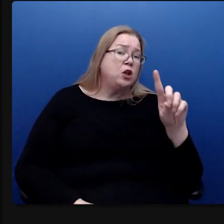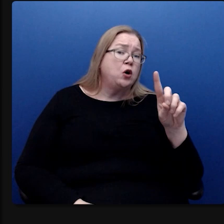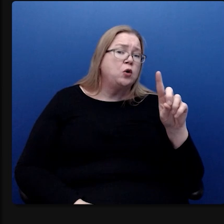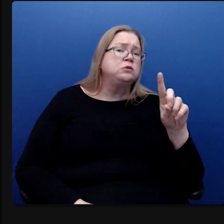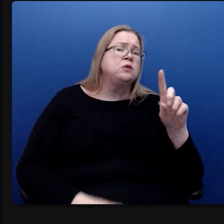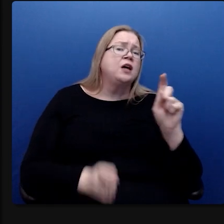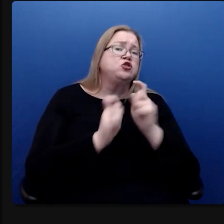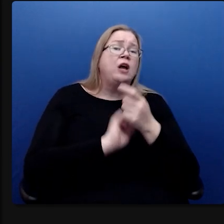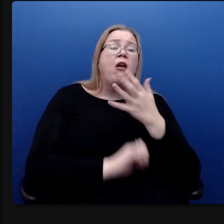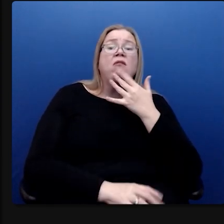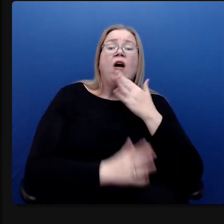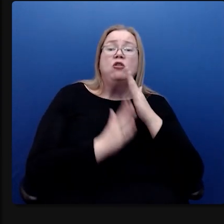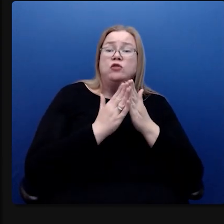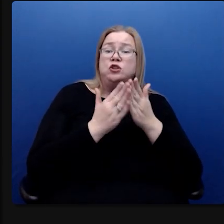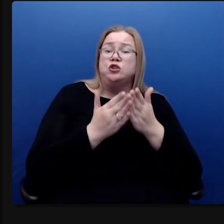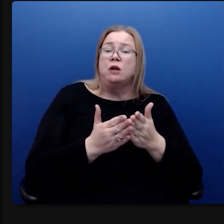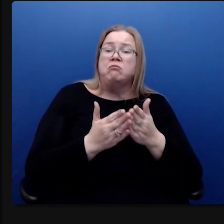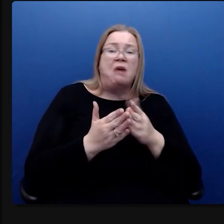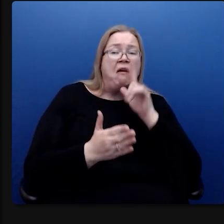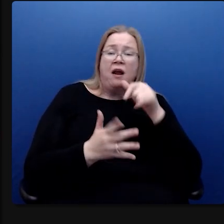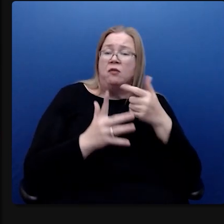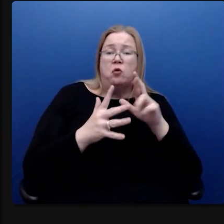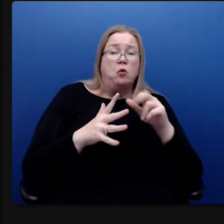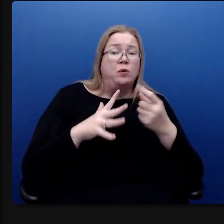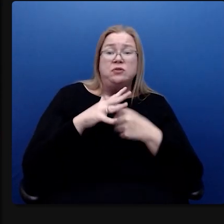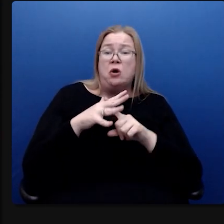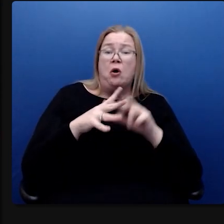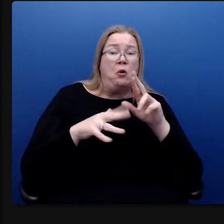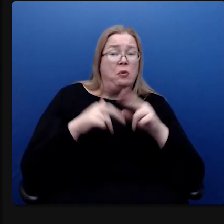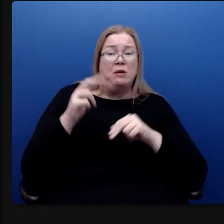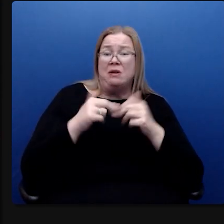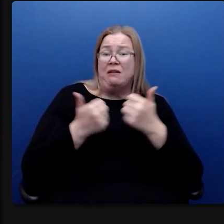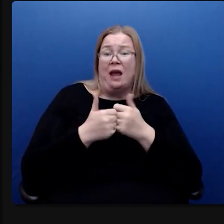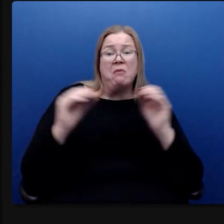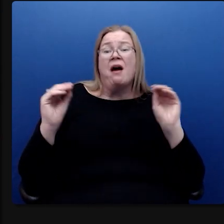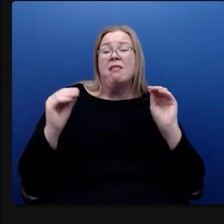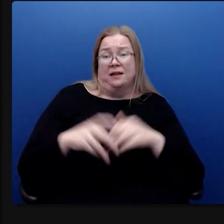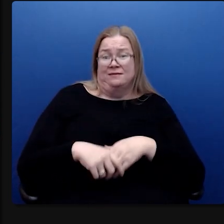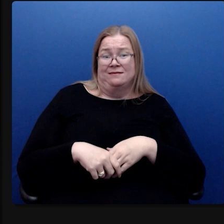With Hot Reload, I can change the color of the ship without restarting or rebuilding the game.